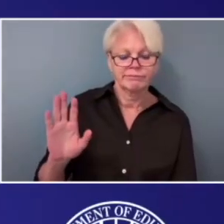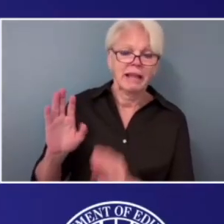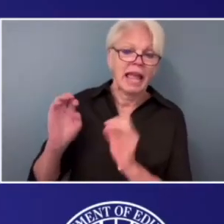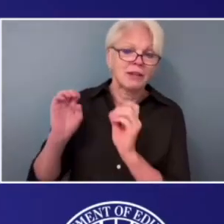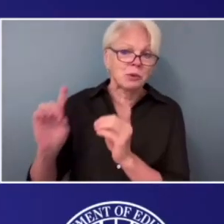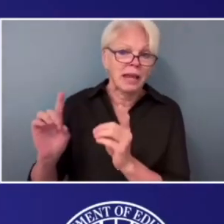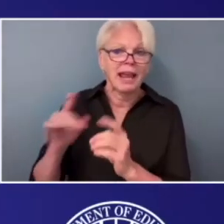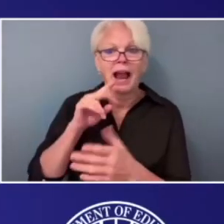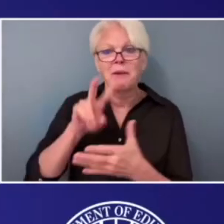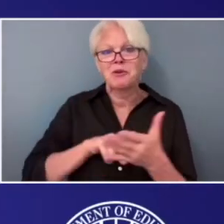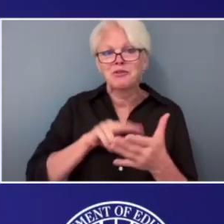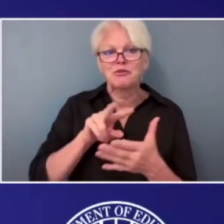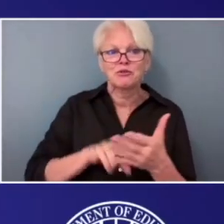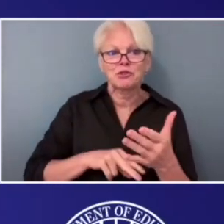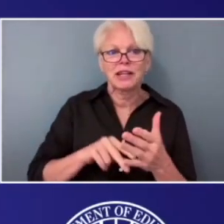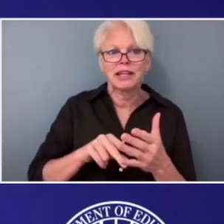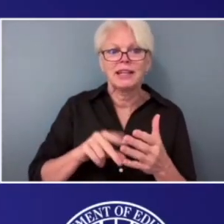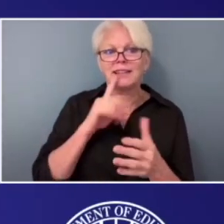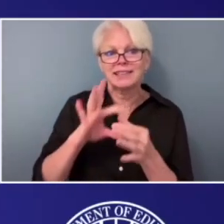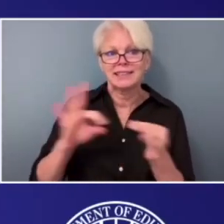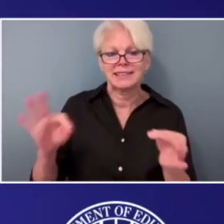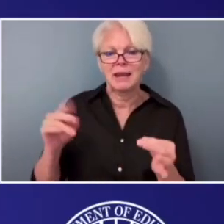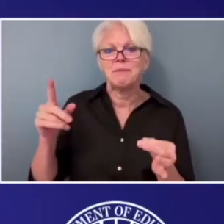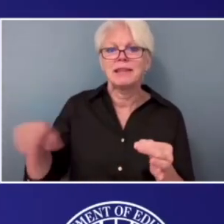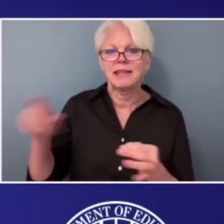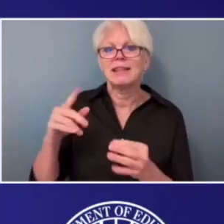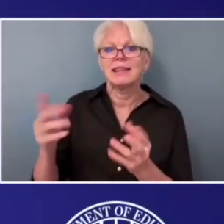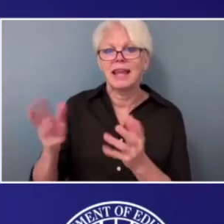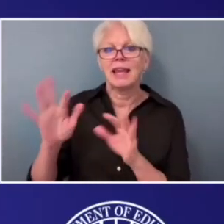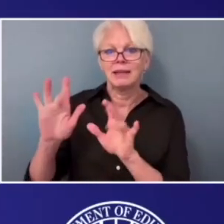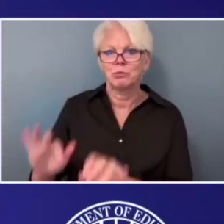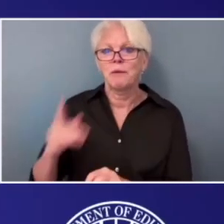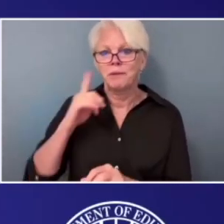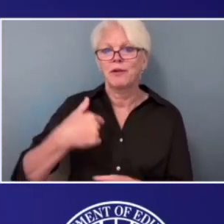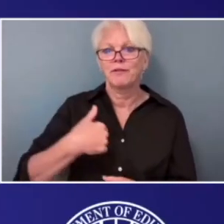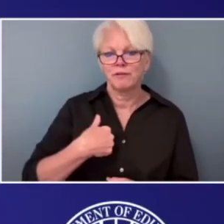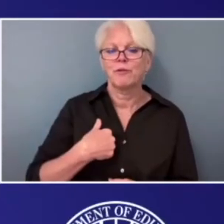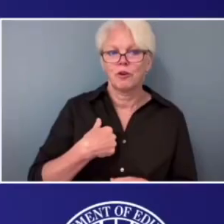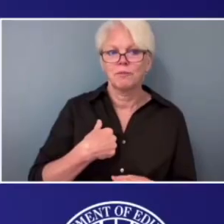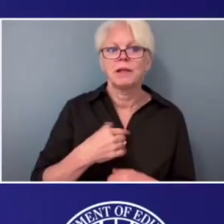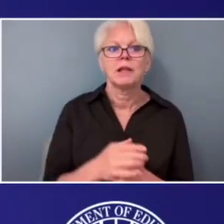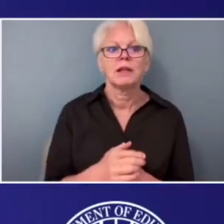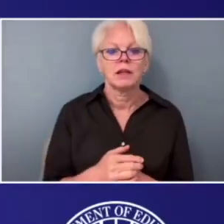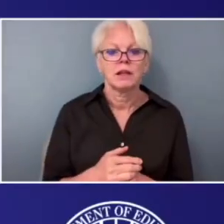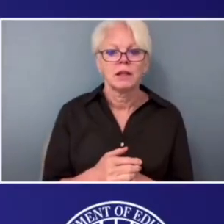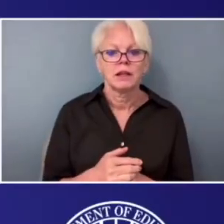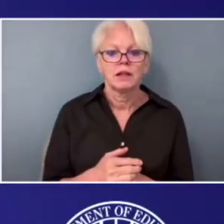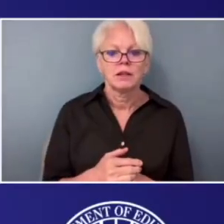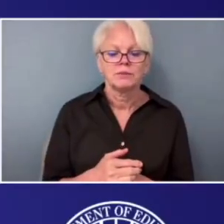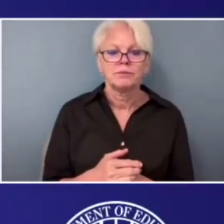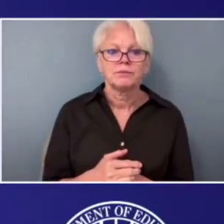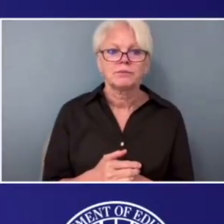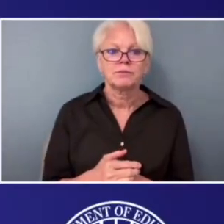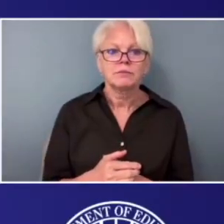the statement that they have prepared for me. So, as I said, typical agency practice